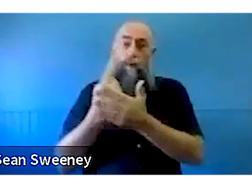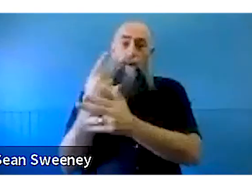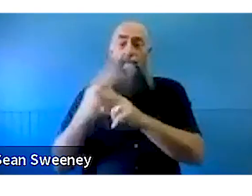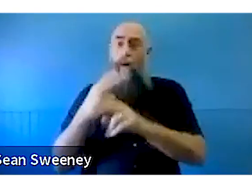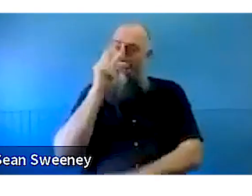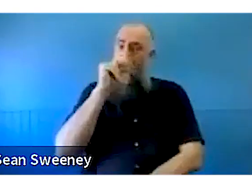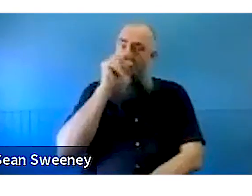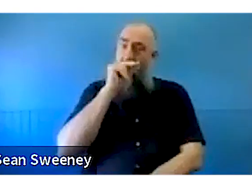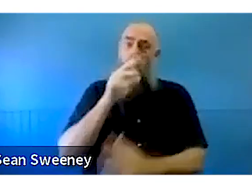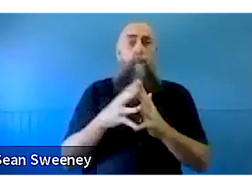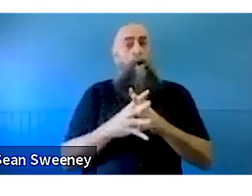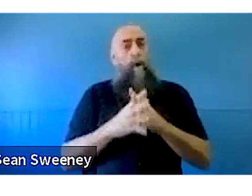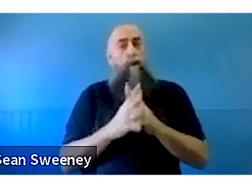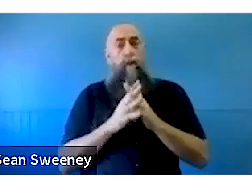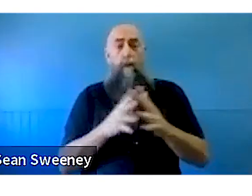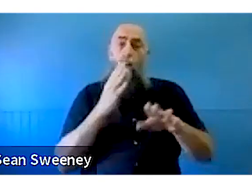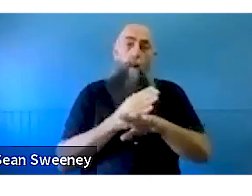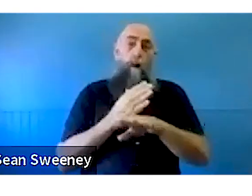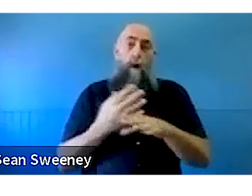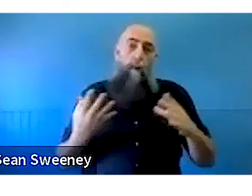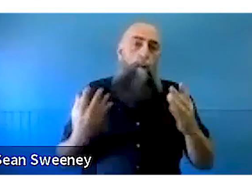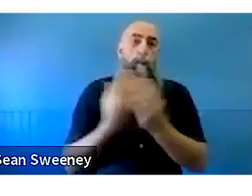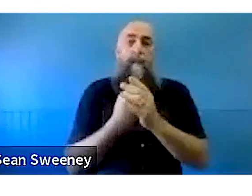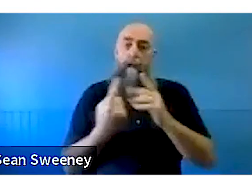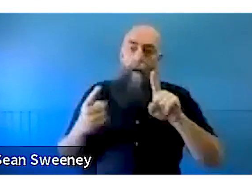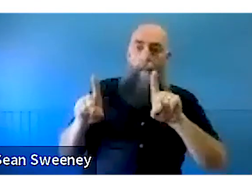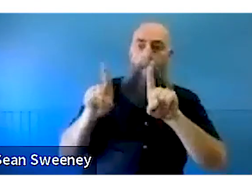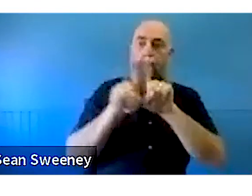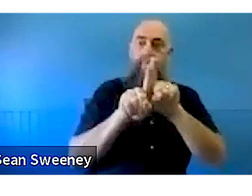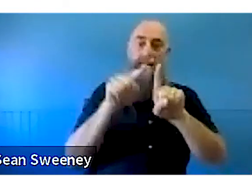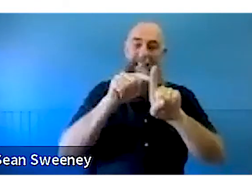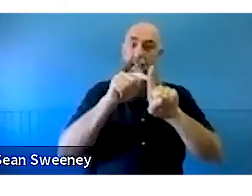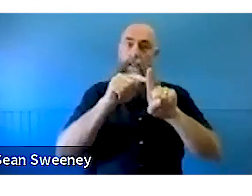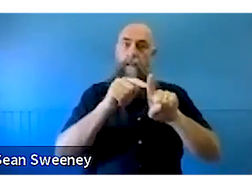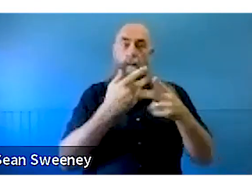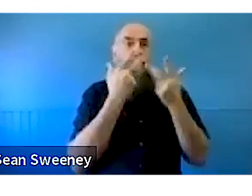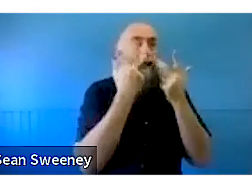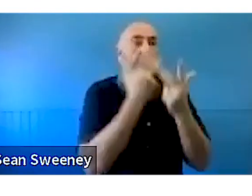To be working alongside bigger exhibitions.